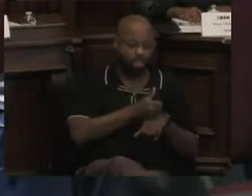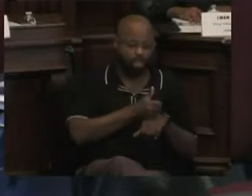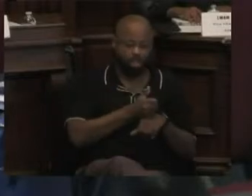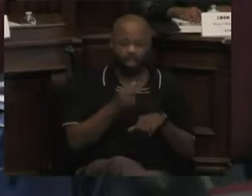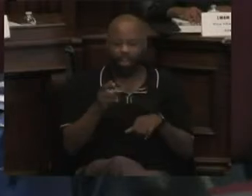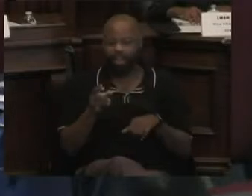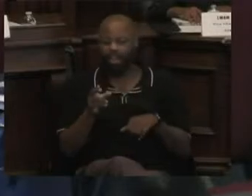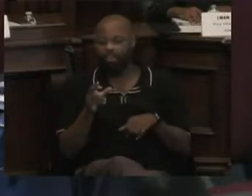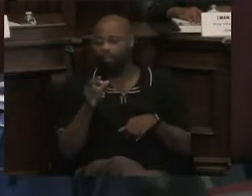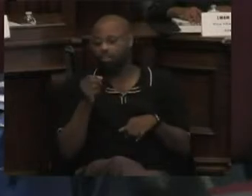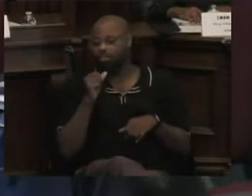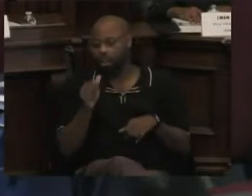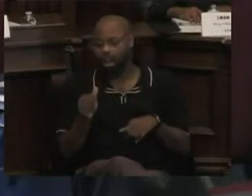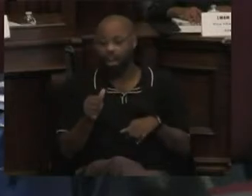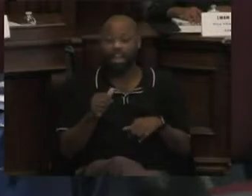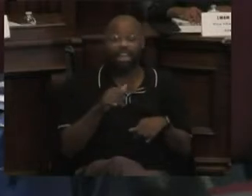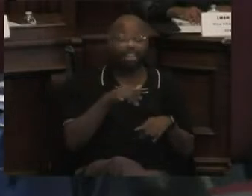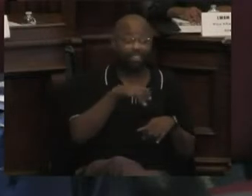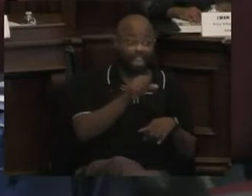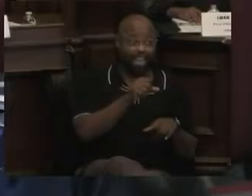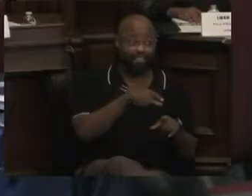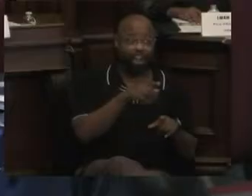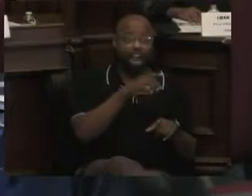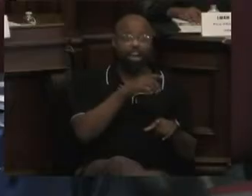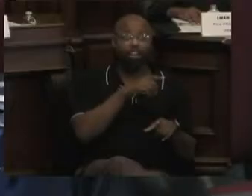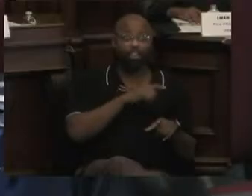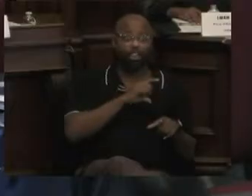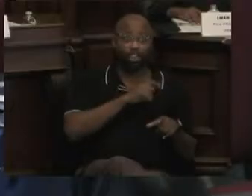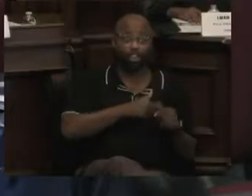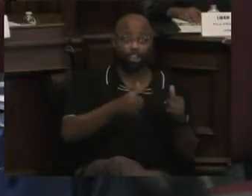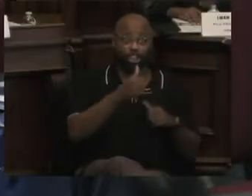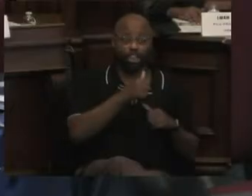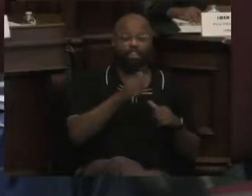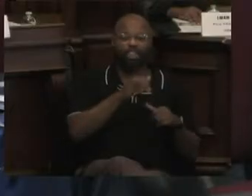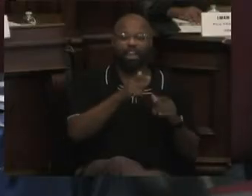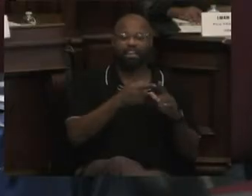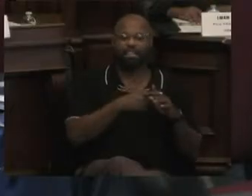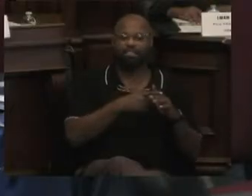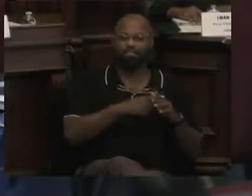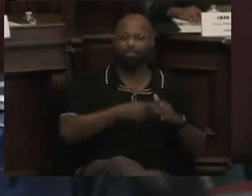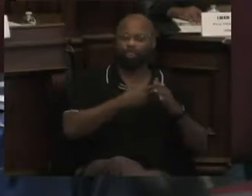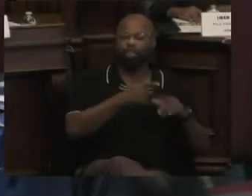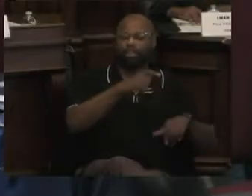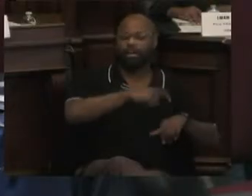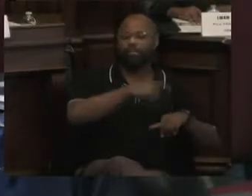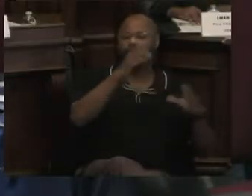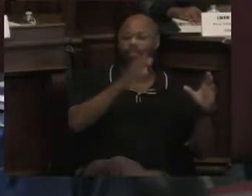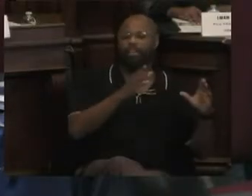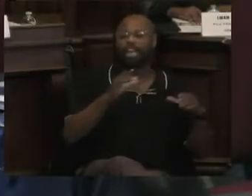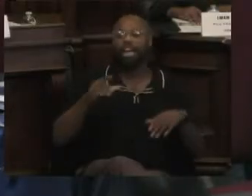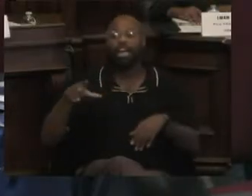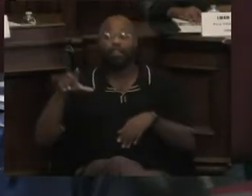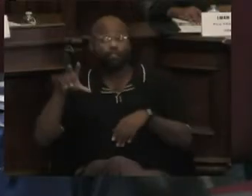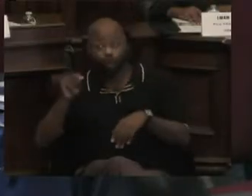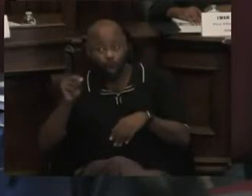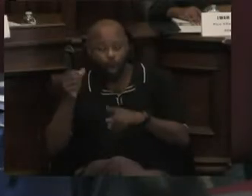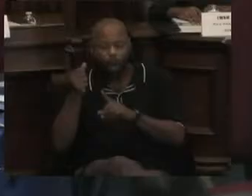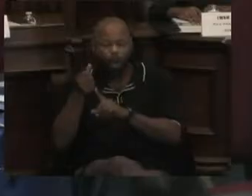those and say, yes, we will implement. No we won't. If yes, the chief would give a timeline,